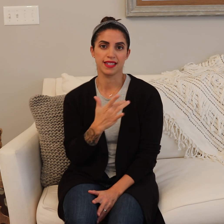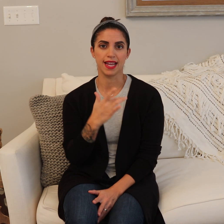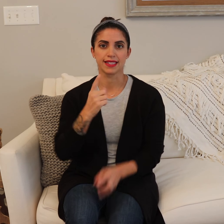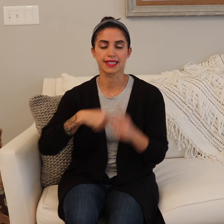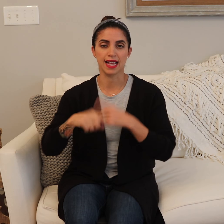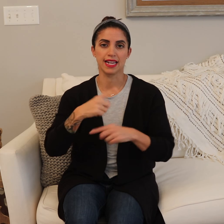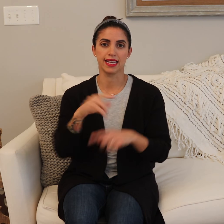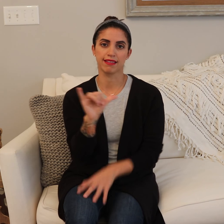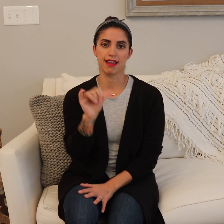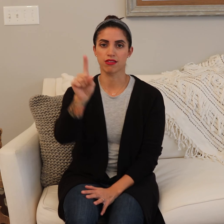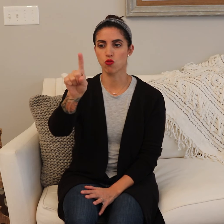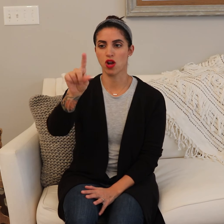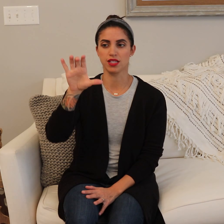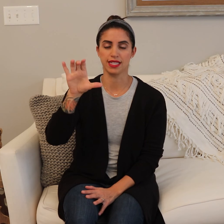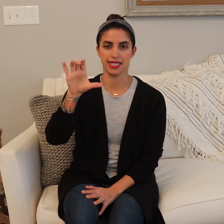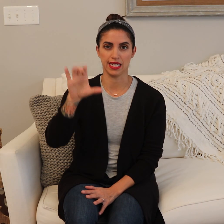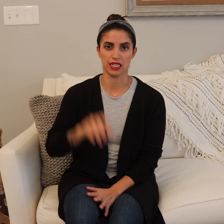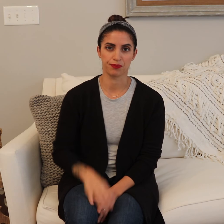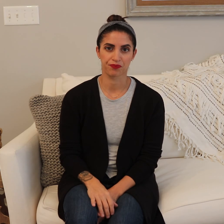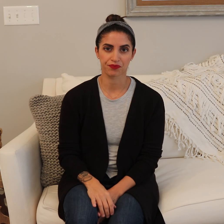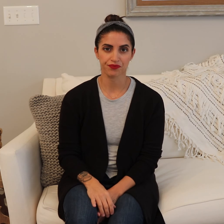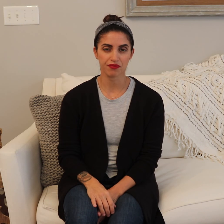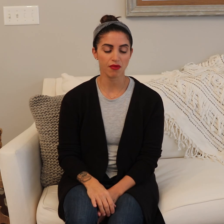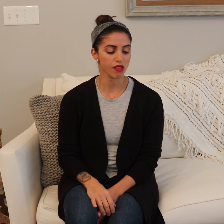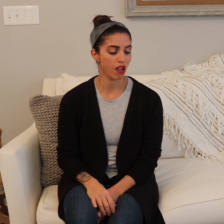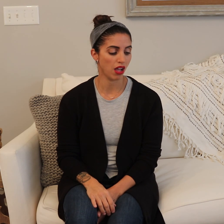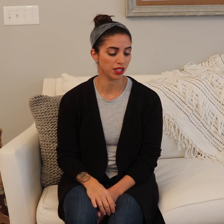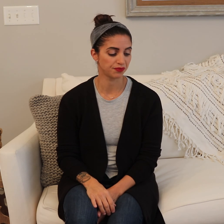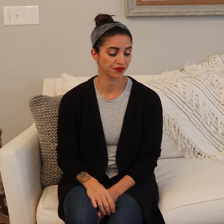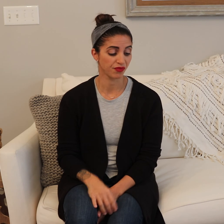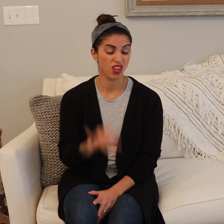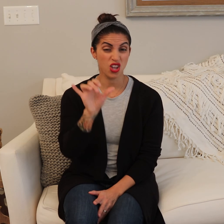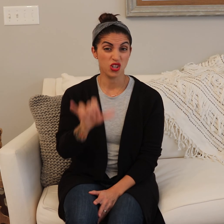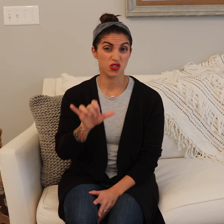tend to sign it like the 1-C.